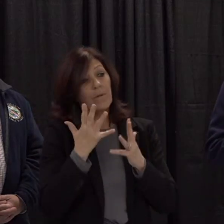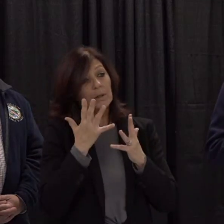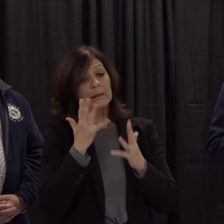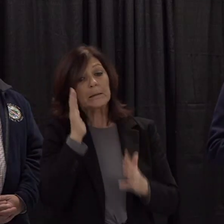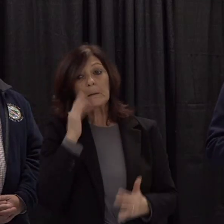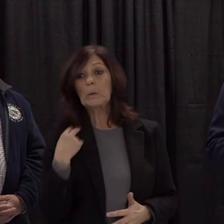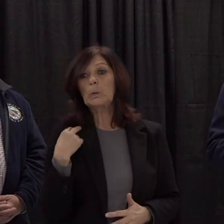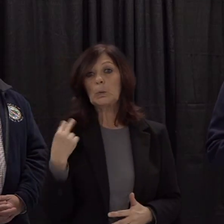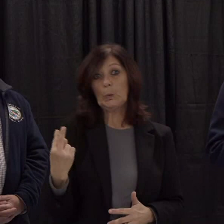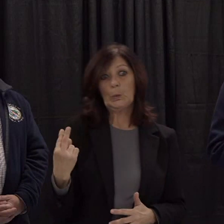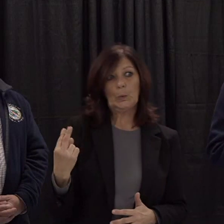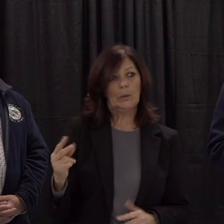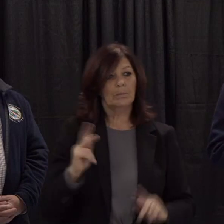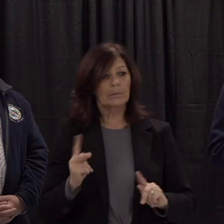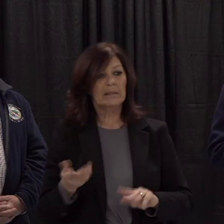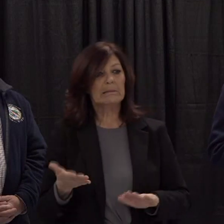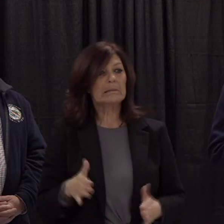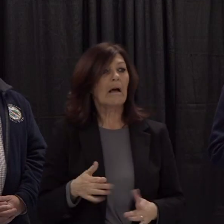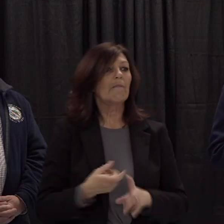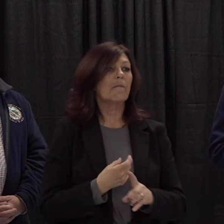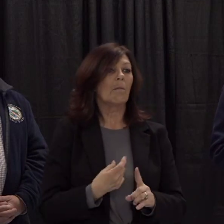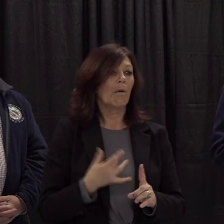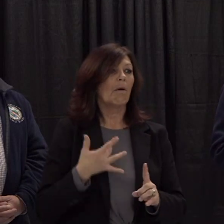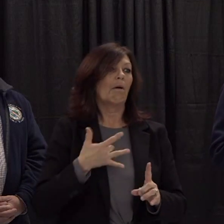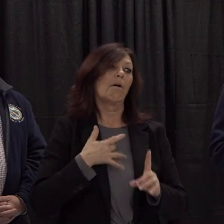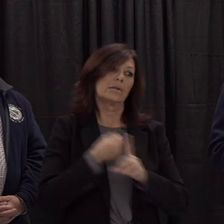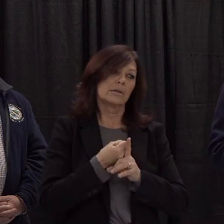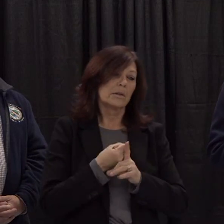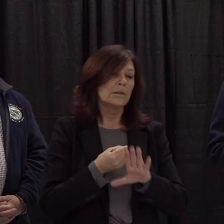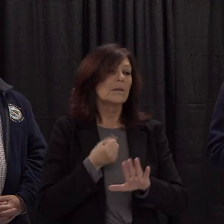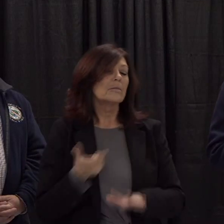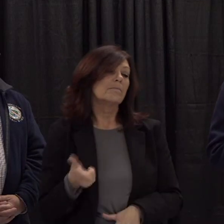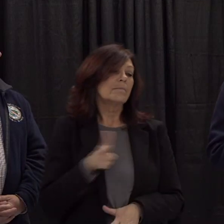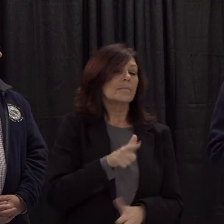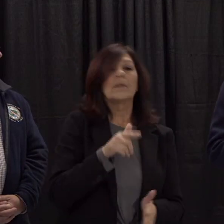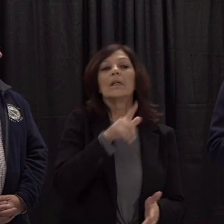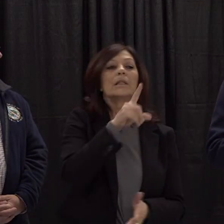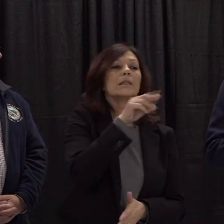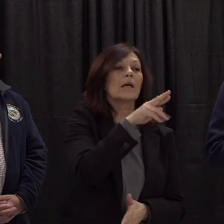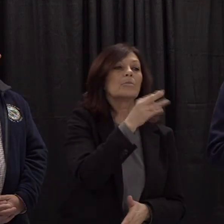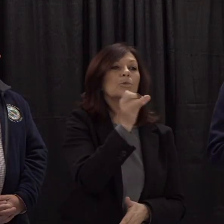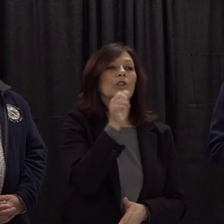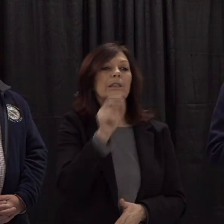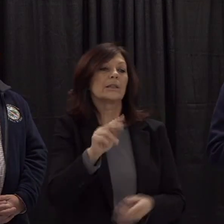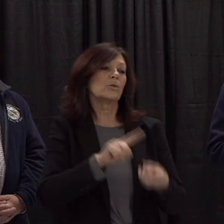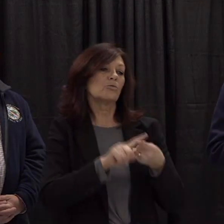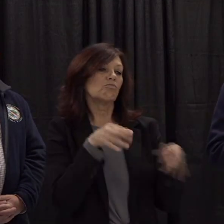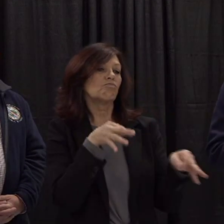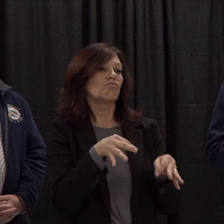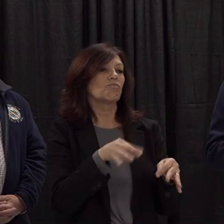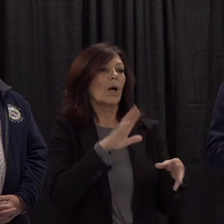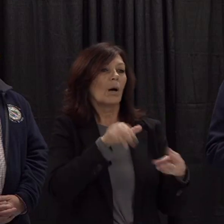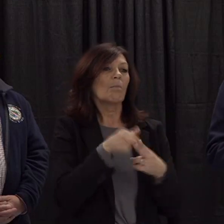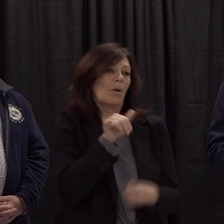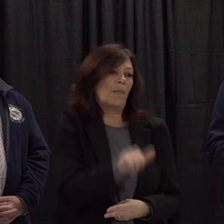have lost our first two county residents as a result of that. So I'd like to turn it over to Doctor Burstein to talk a little bit more about that as well as some